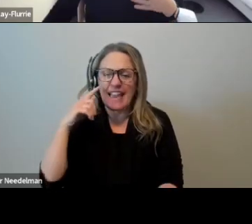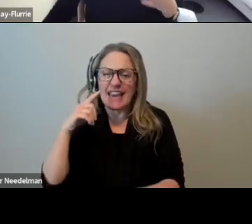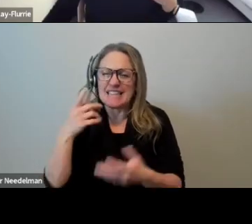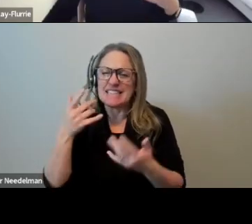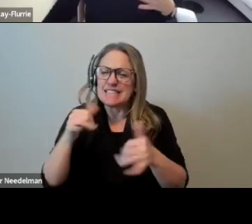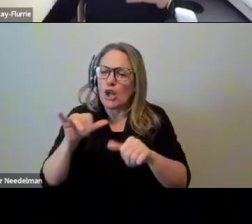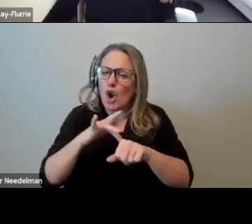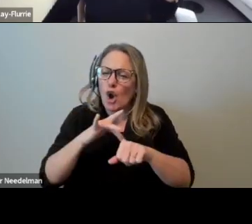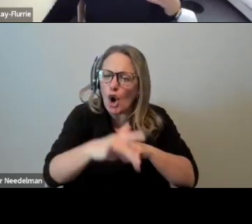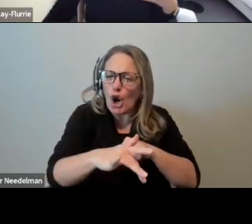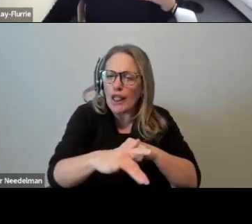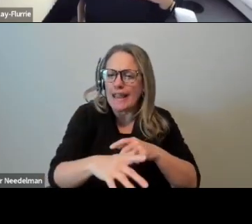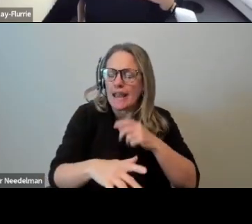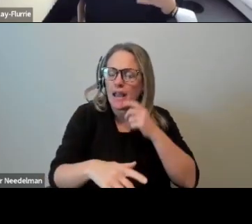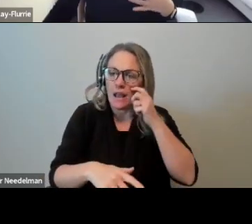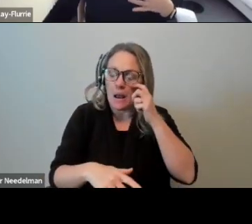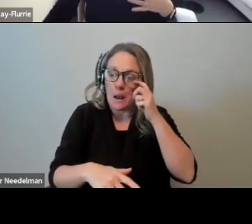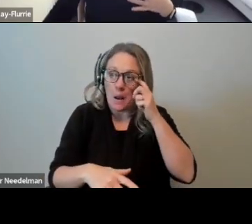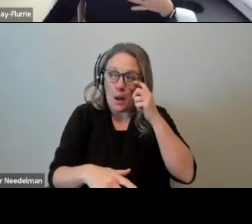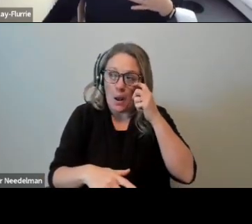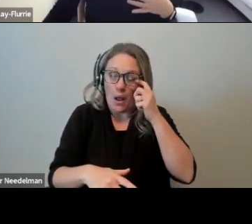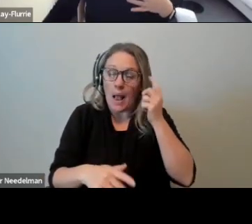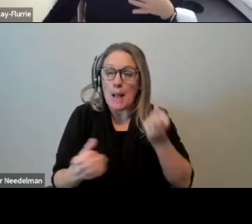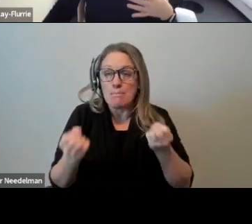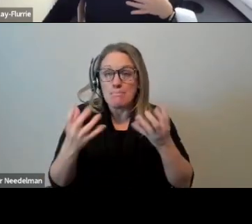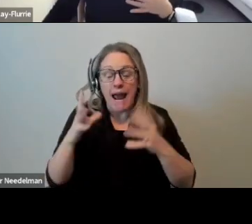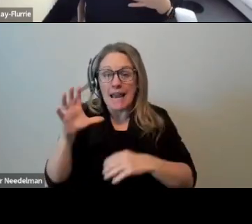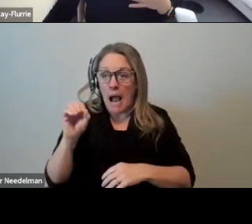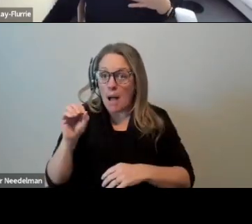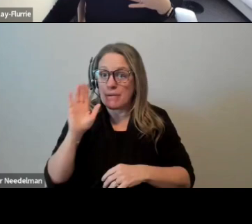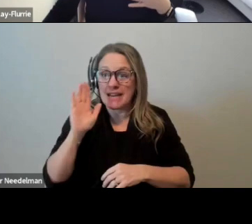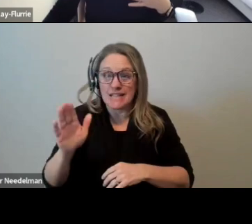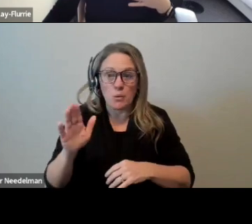and many companies are gonna be pushing out great things in the next months and years to come.